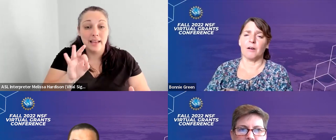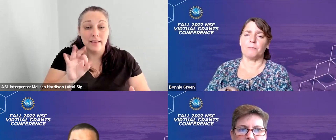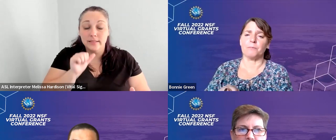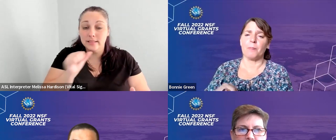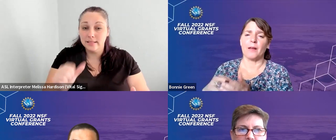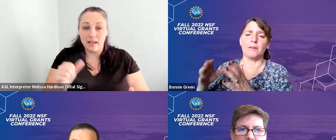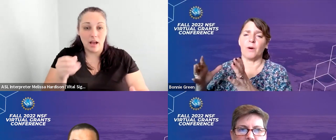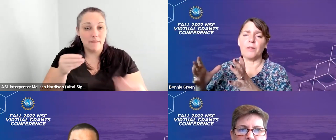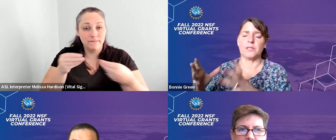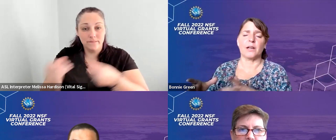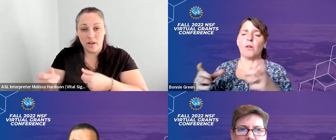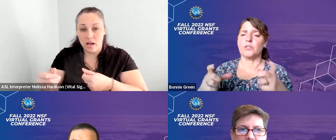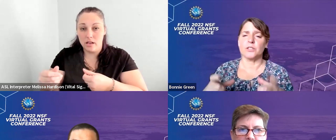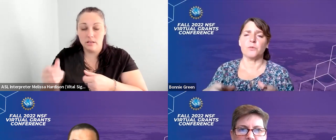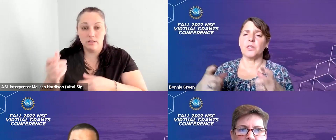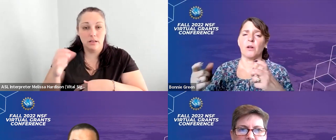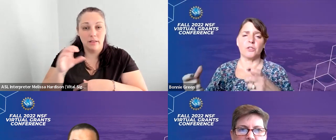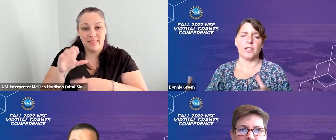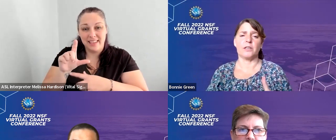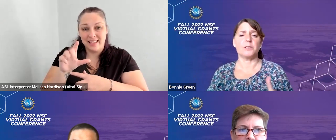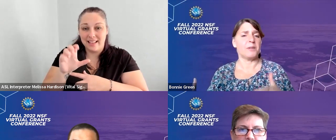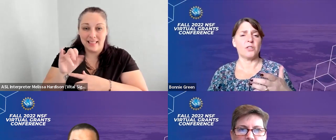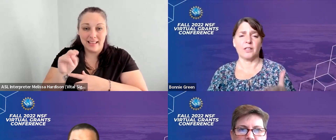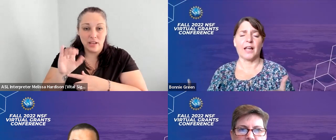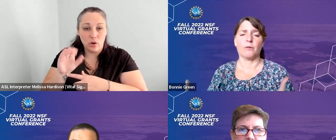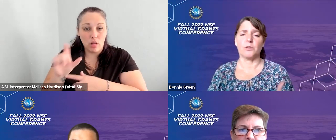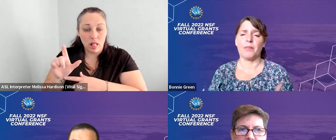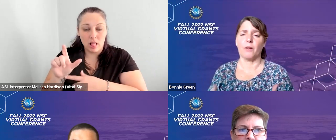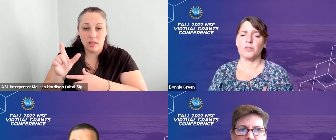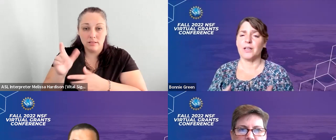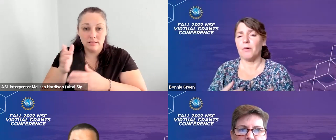Whether it's psychology, sociology, speech and language pathology.